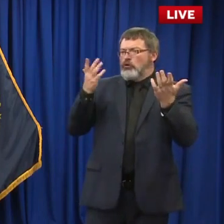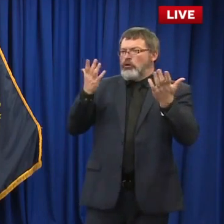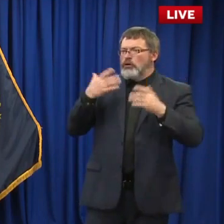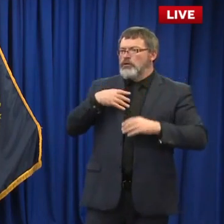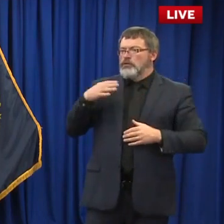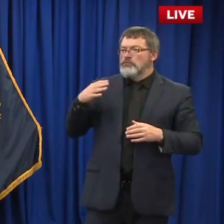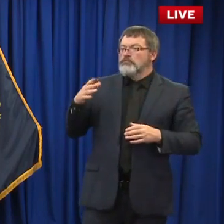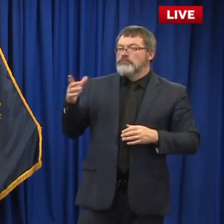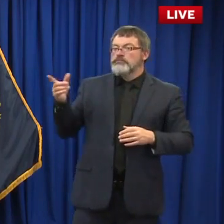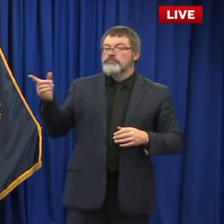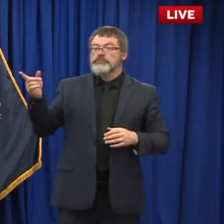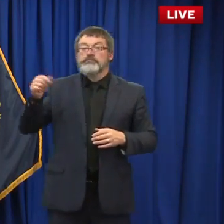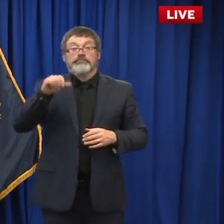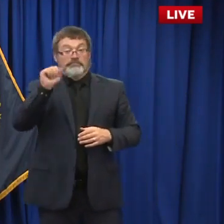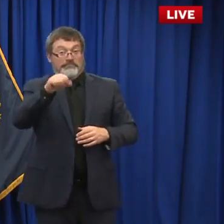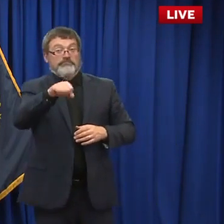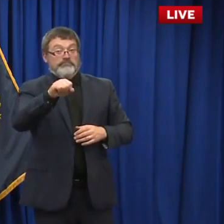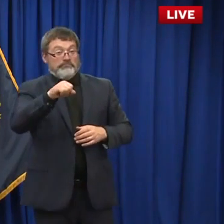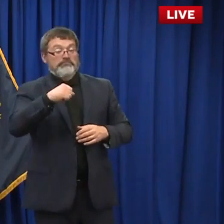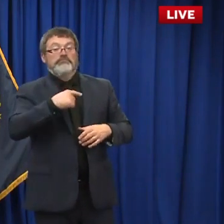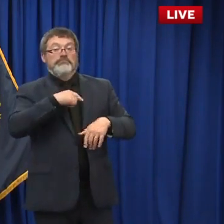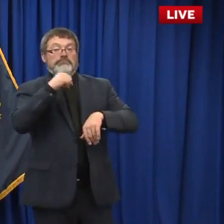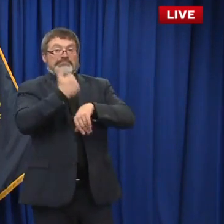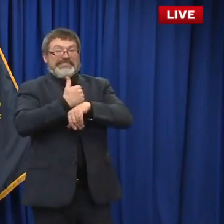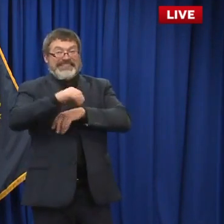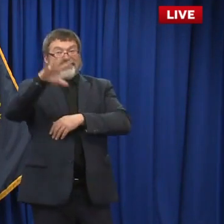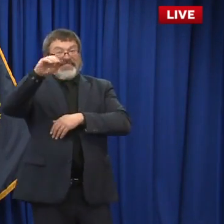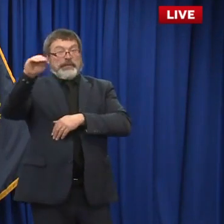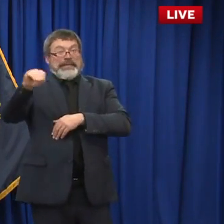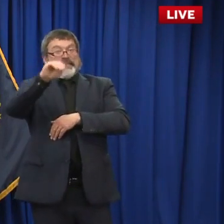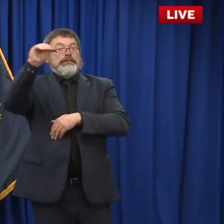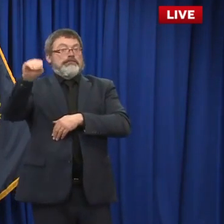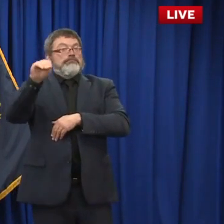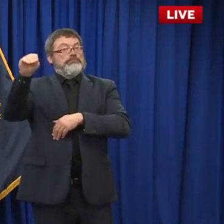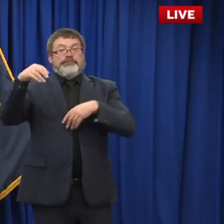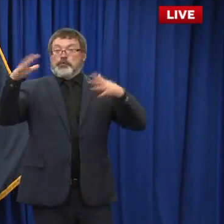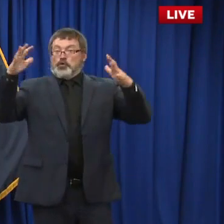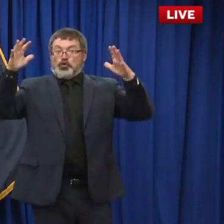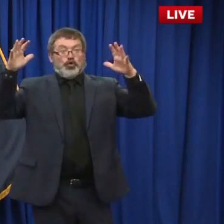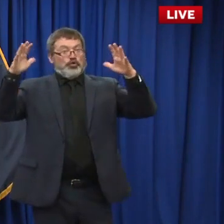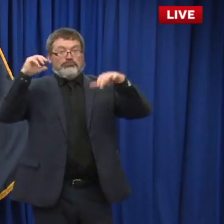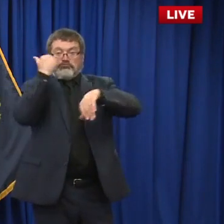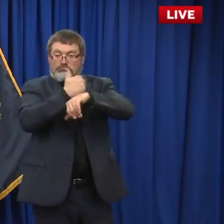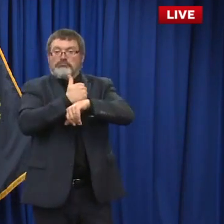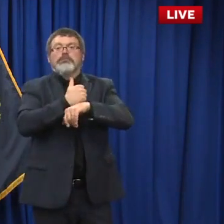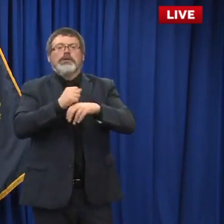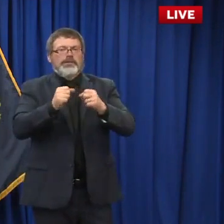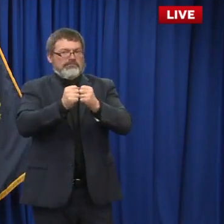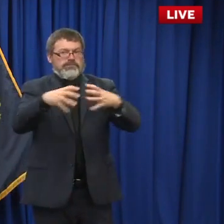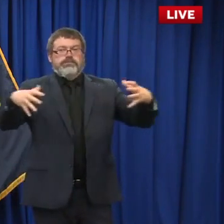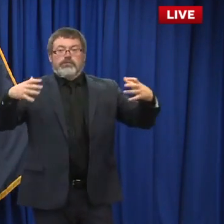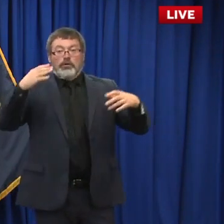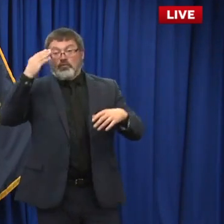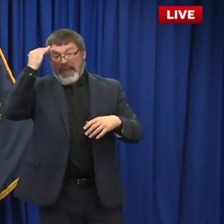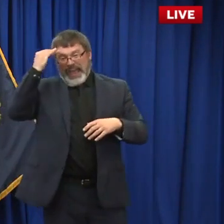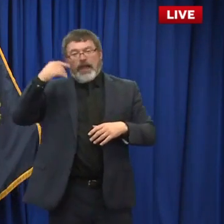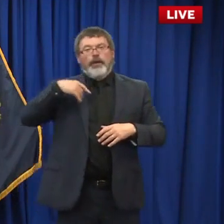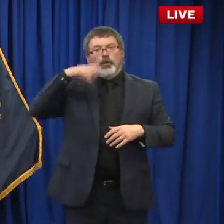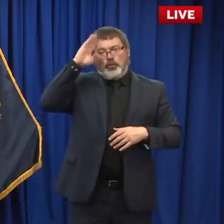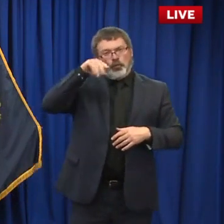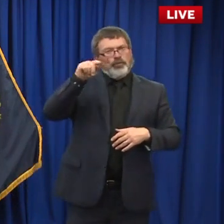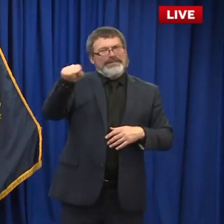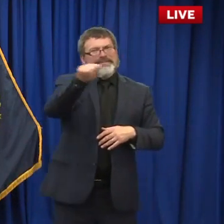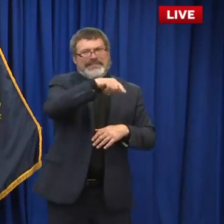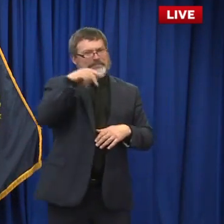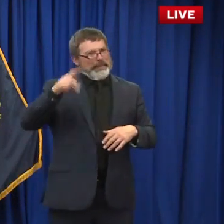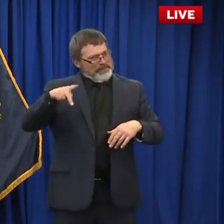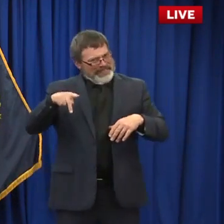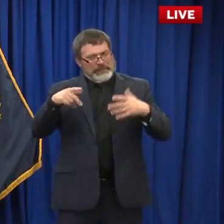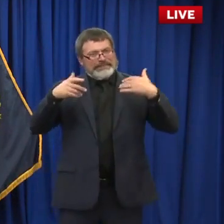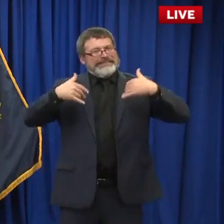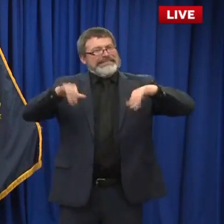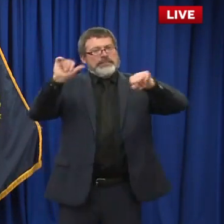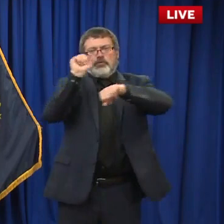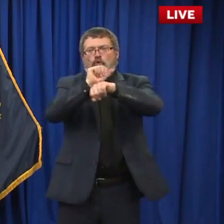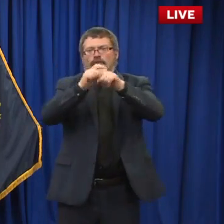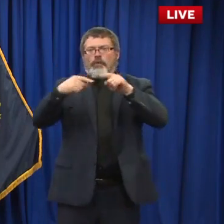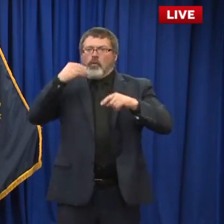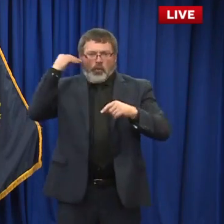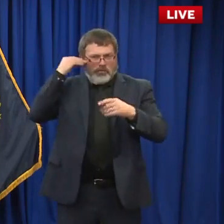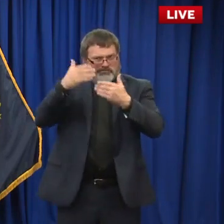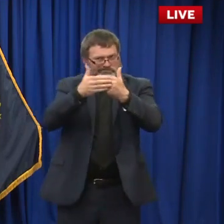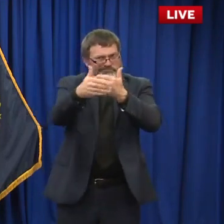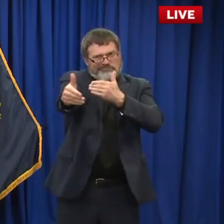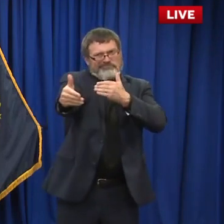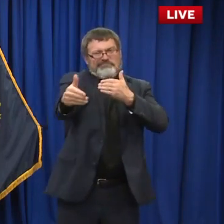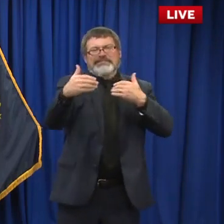I CREATED A $50 MILLION BROADBAND FUND, KNOWING THAT WORKING REMOTELY, OR EDUCATION REMOTE EDUCATION, MAY CONTINUE ON INTO THE INDEFINITE FUTURE IN A VARIETY OF DIFFERENT WAYS, AND